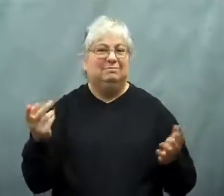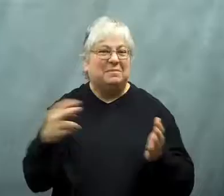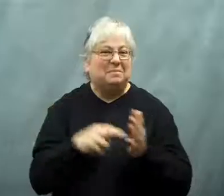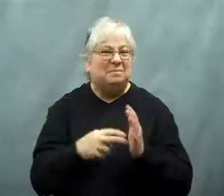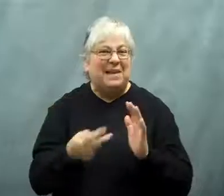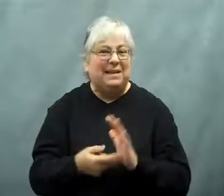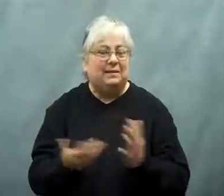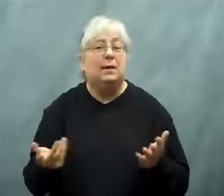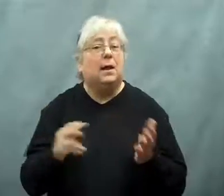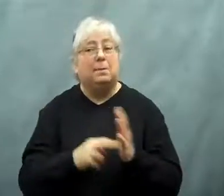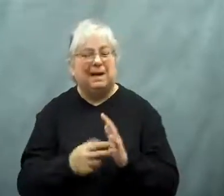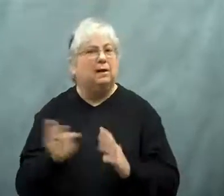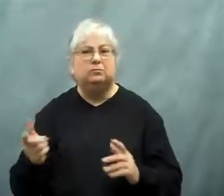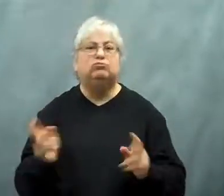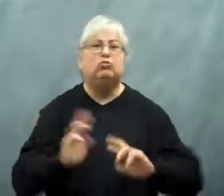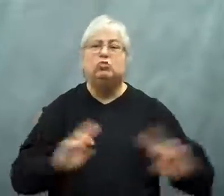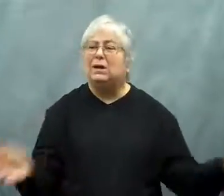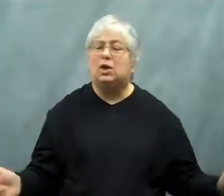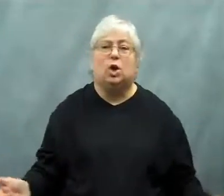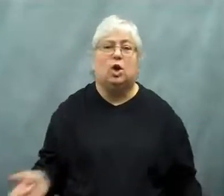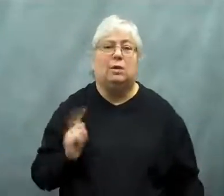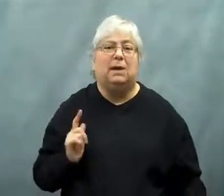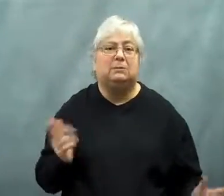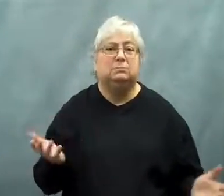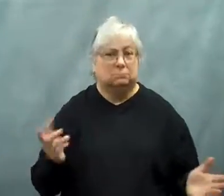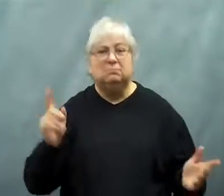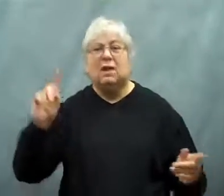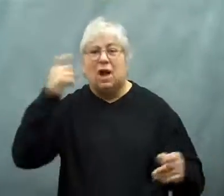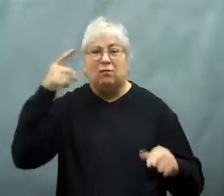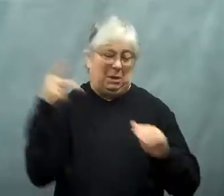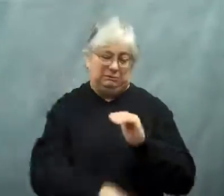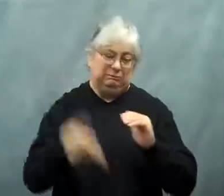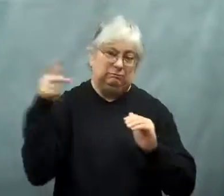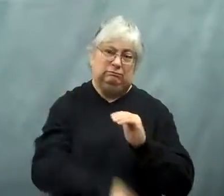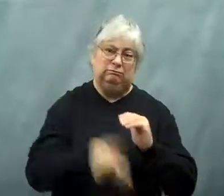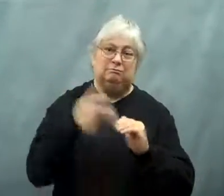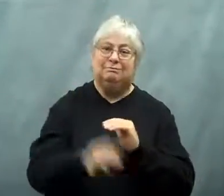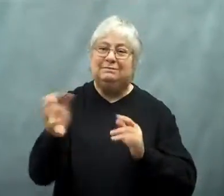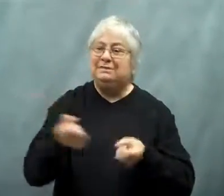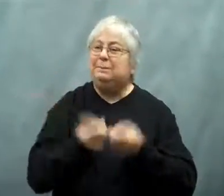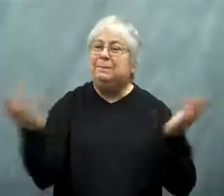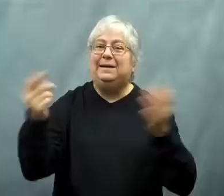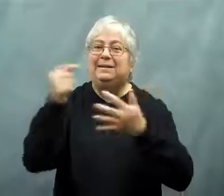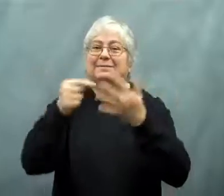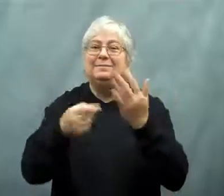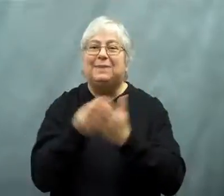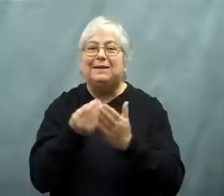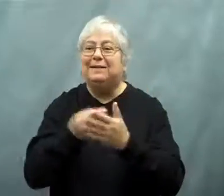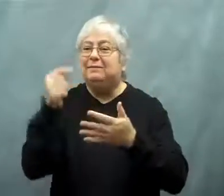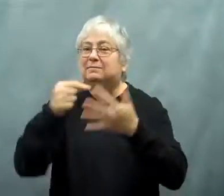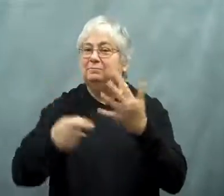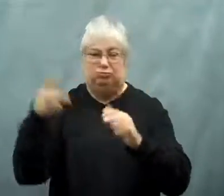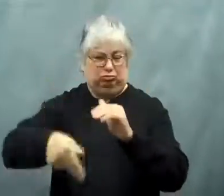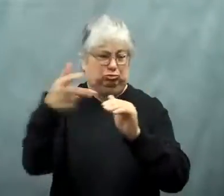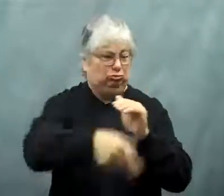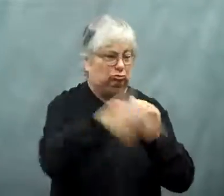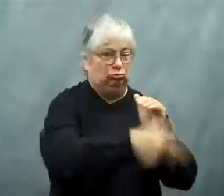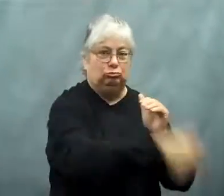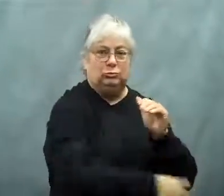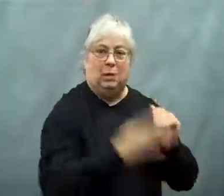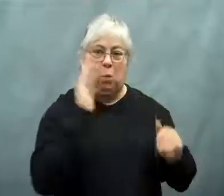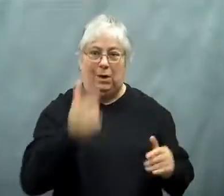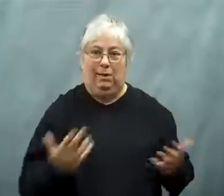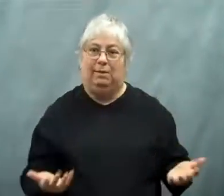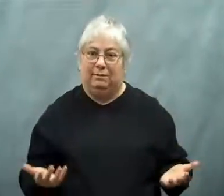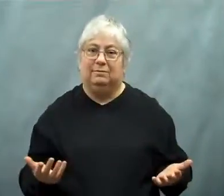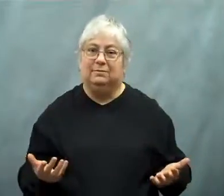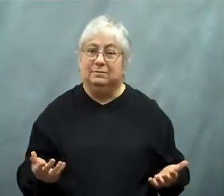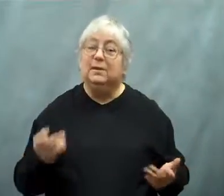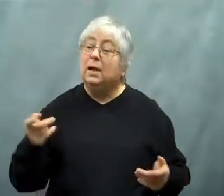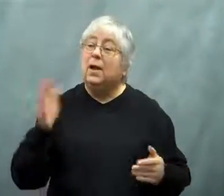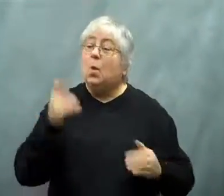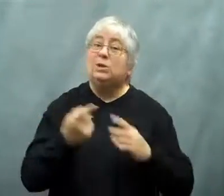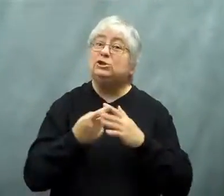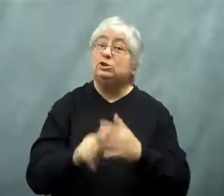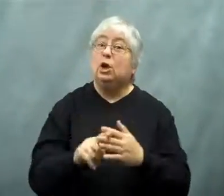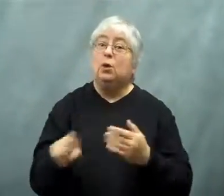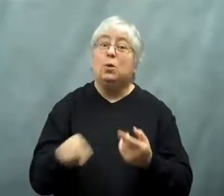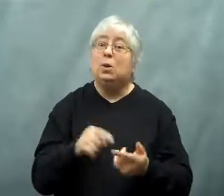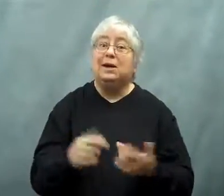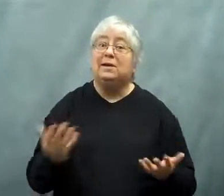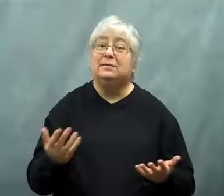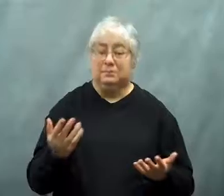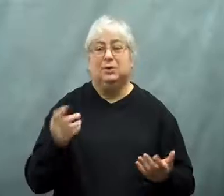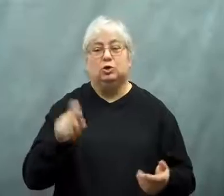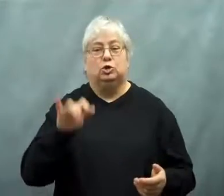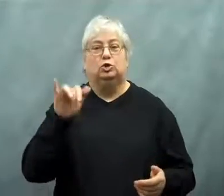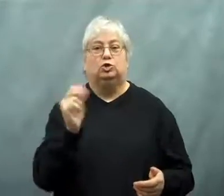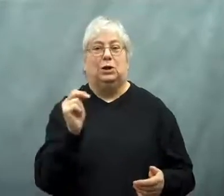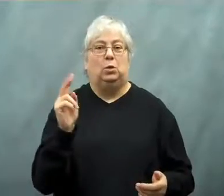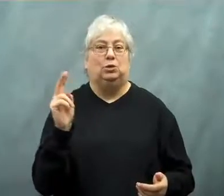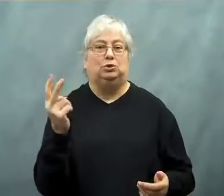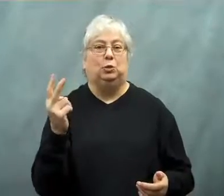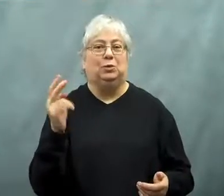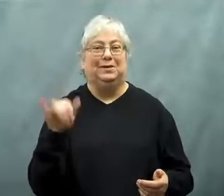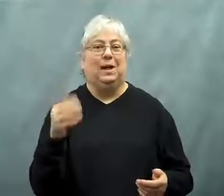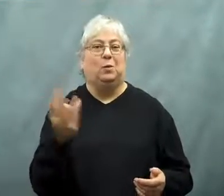That's a series of drastic cuts in government spending.